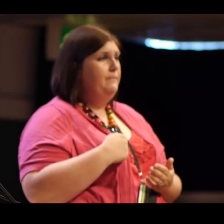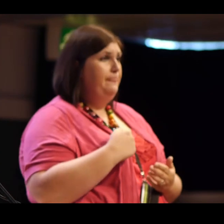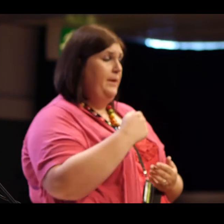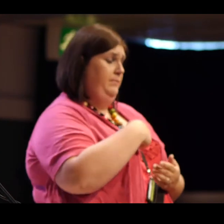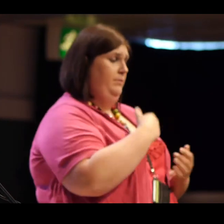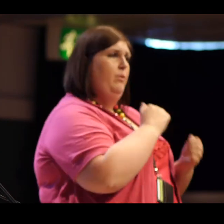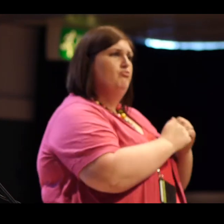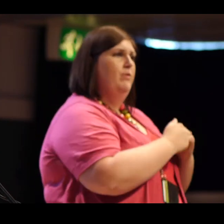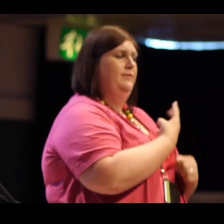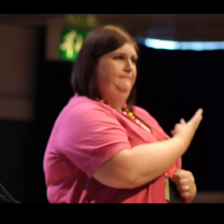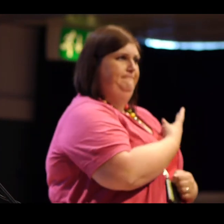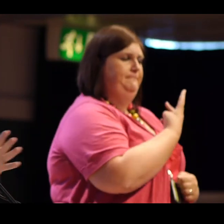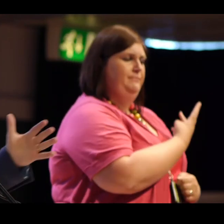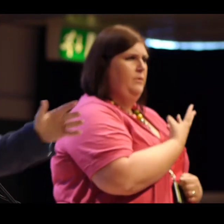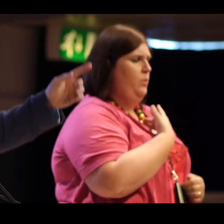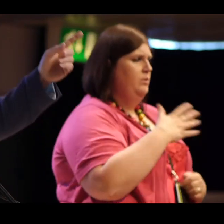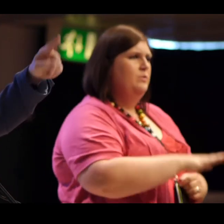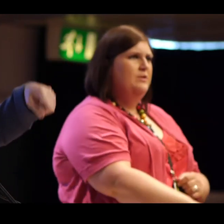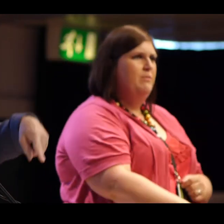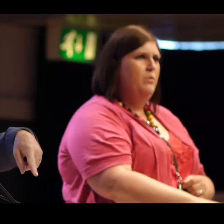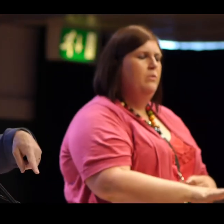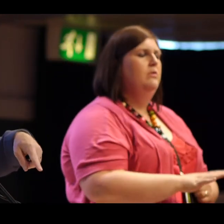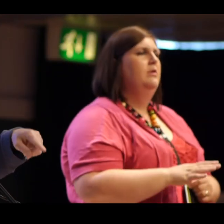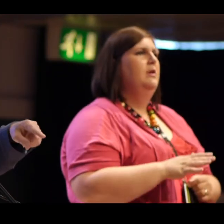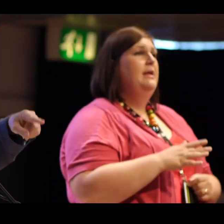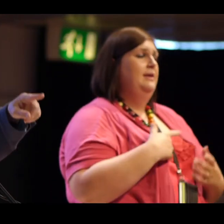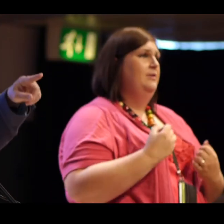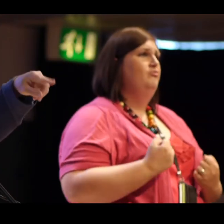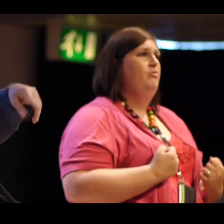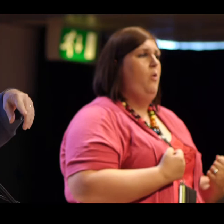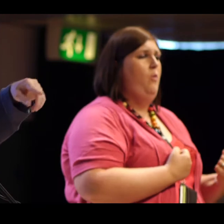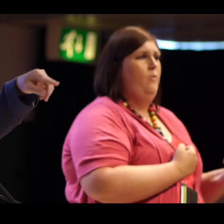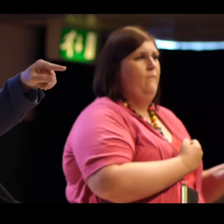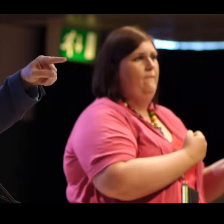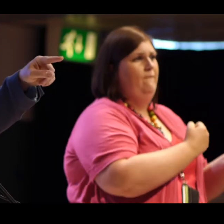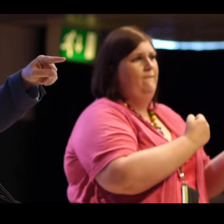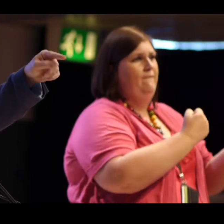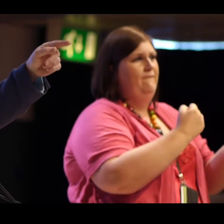and when I was a small kid he drove, in his singularly inappropriate Bentley,